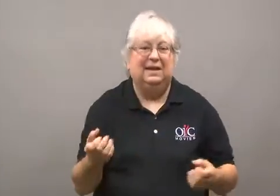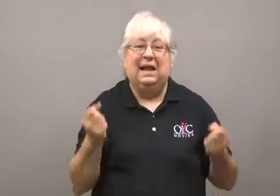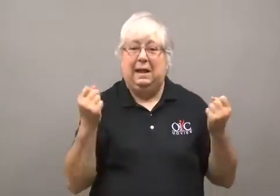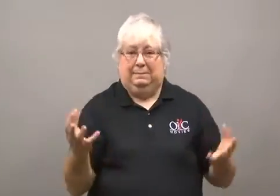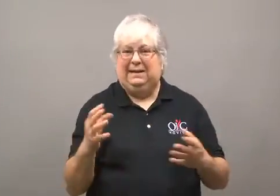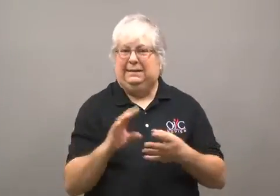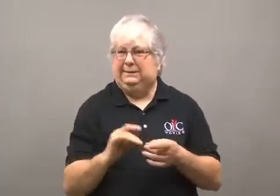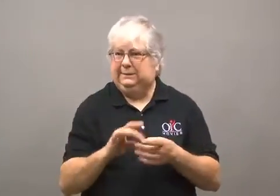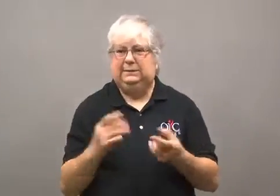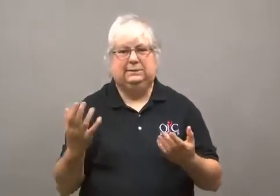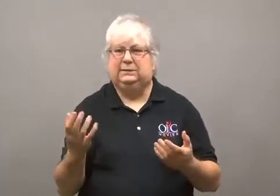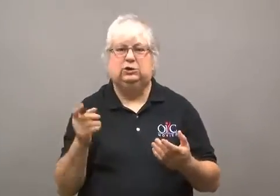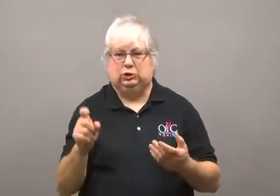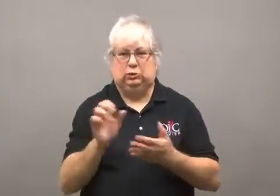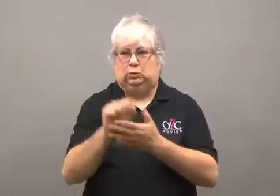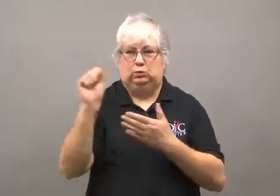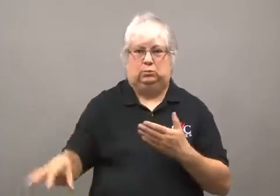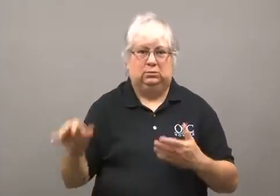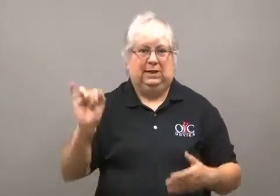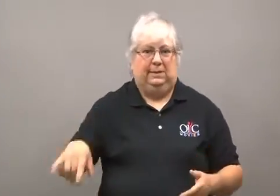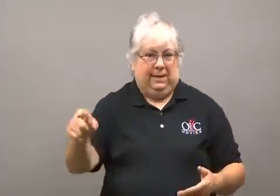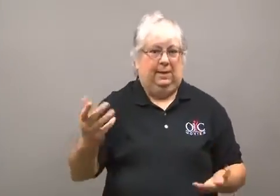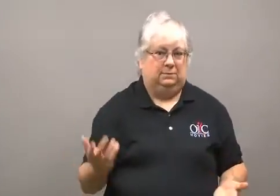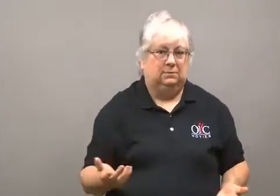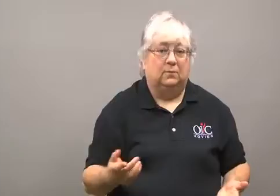Many want to have that removed.